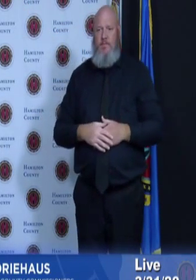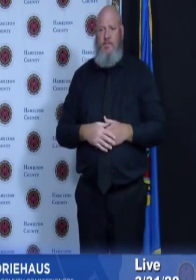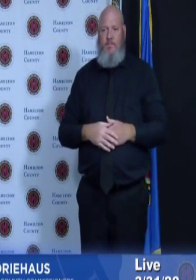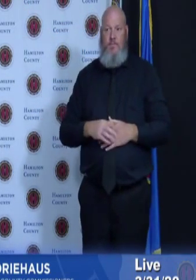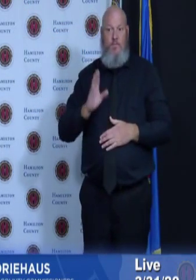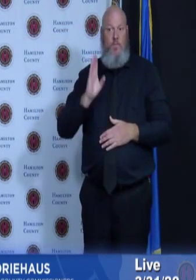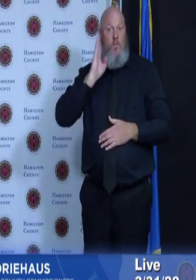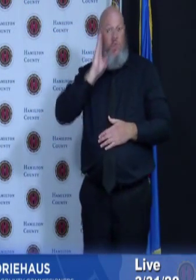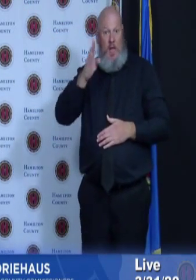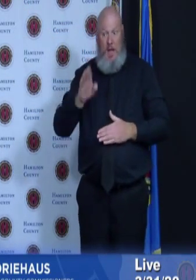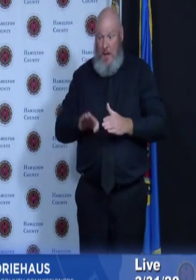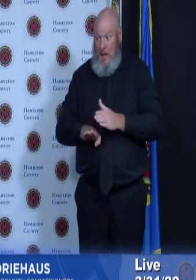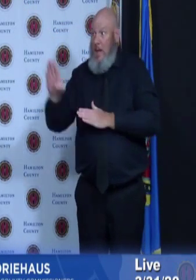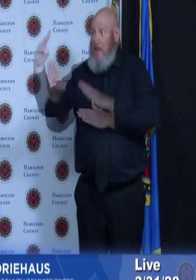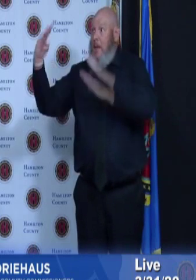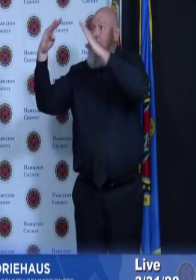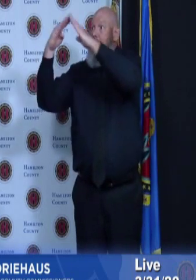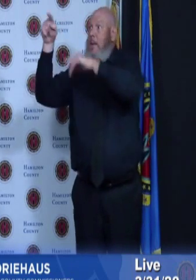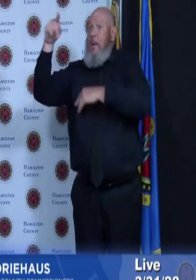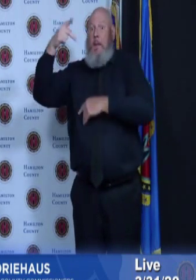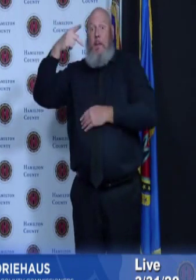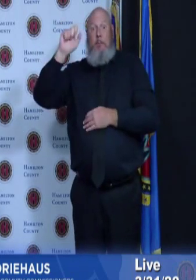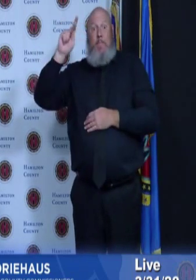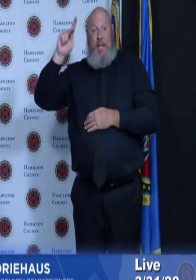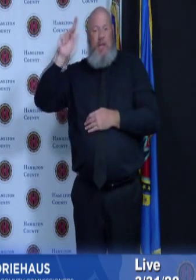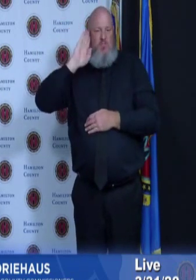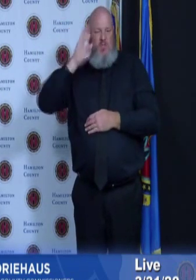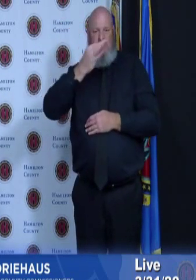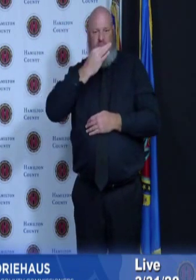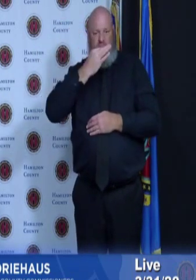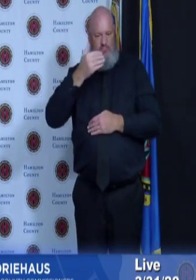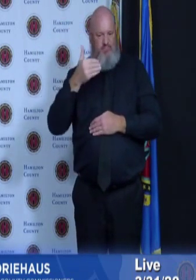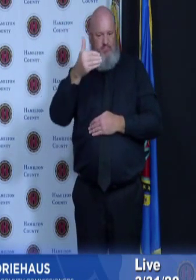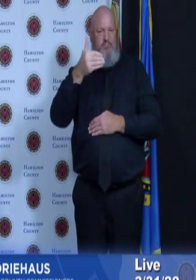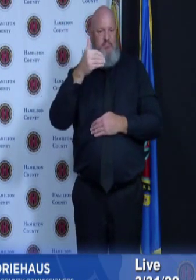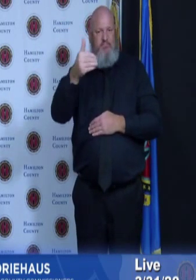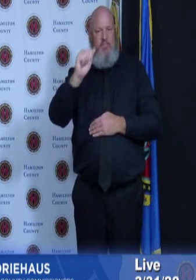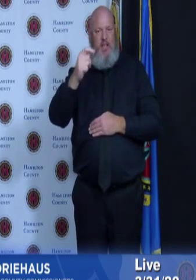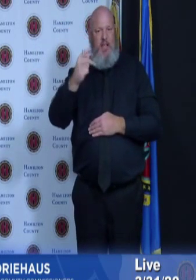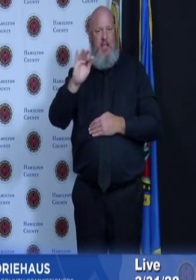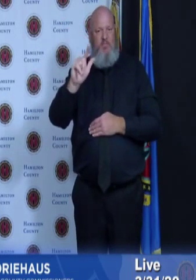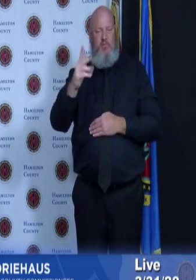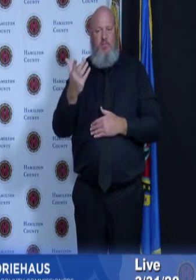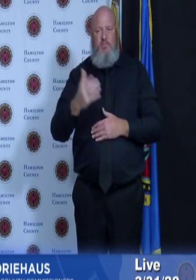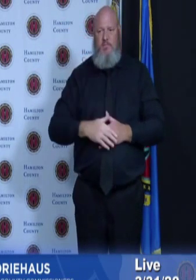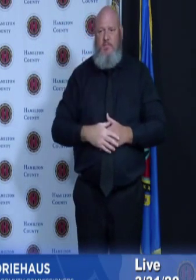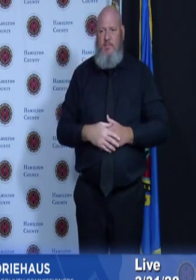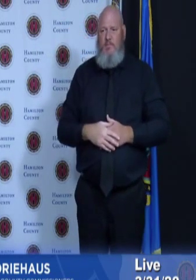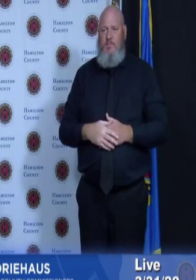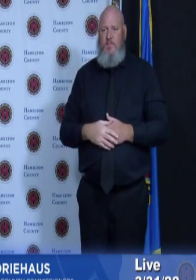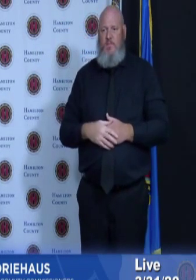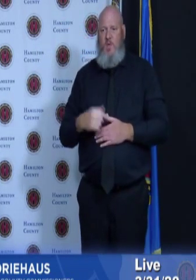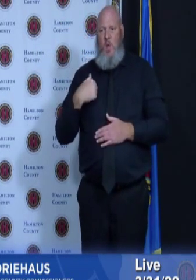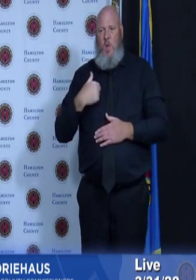because what's happened in the meantime is that we have Battelle now being able to